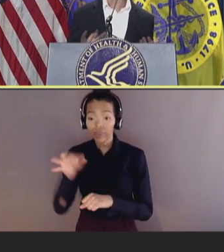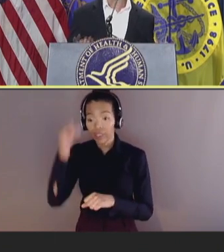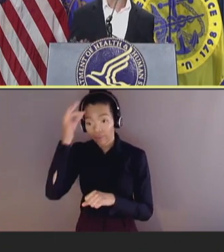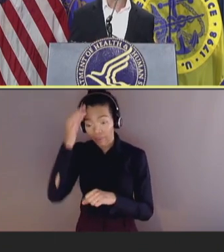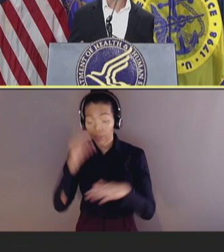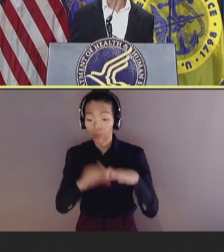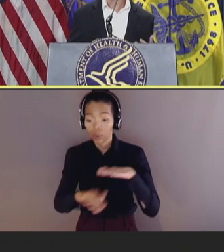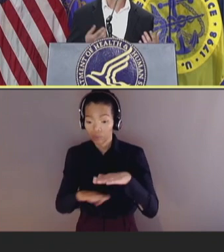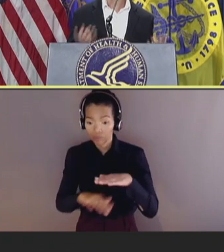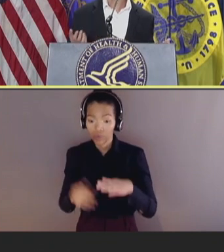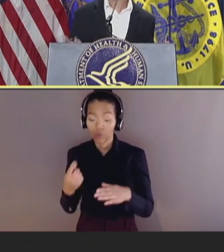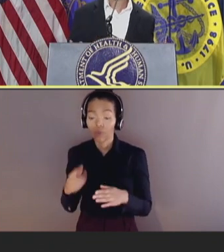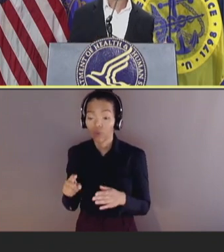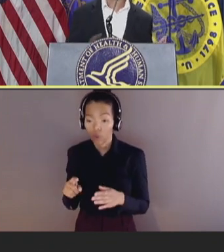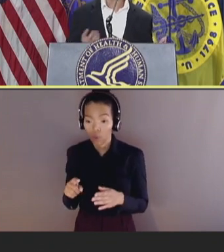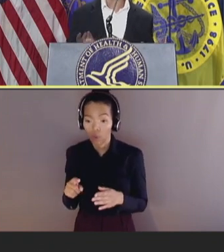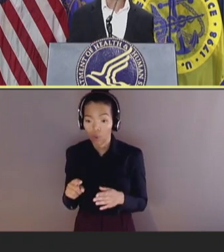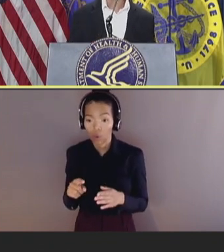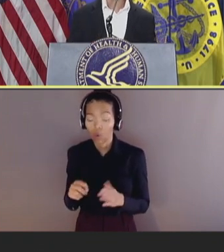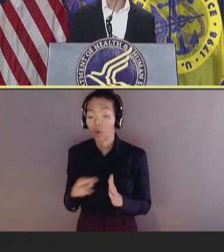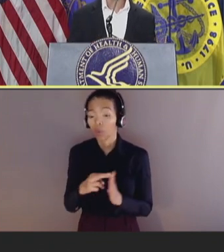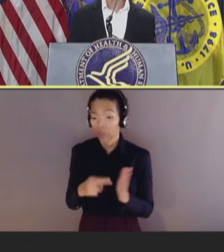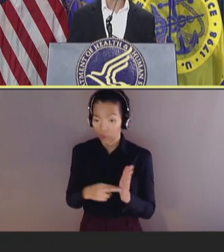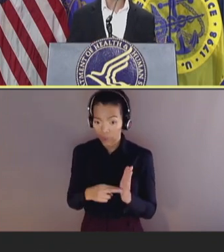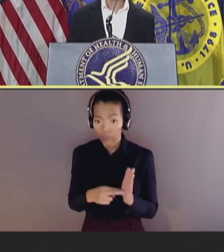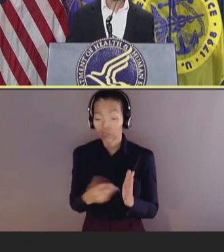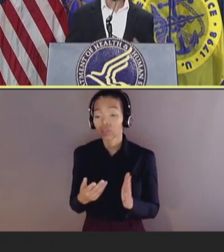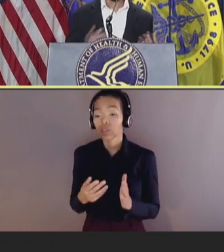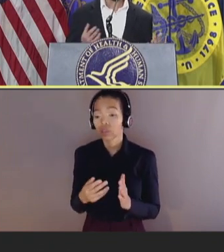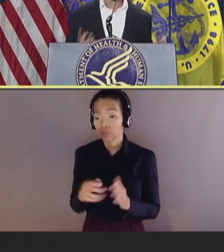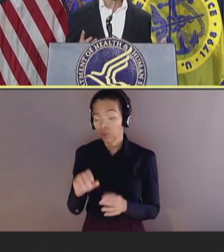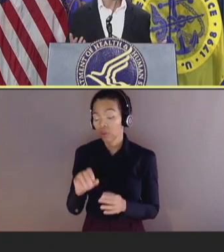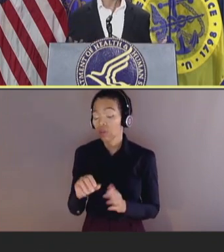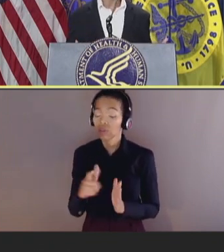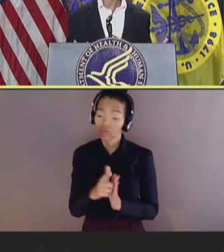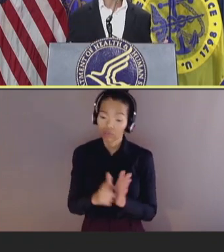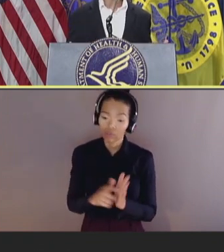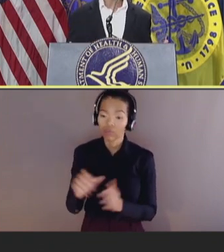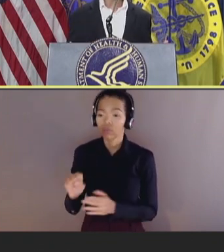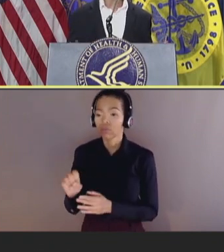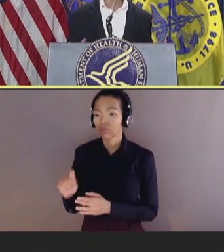regulation or regulation or statutes. So, that's one area one could look at.